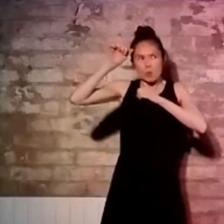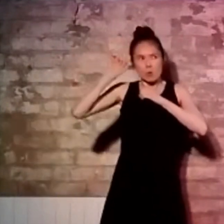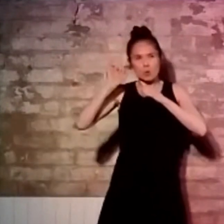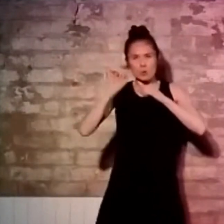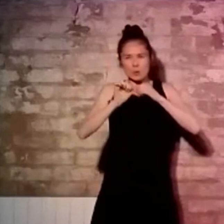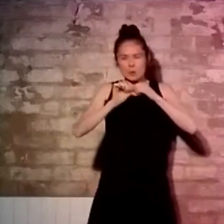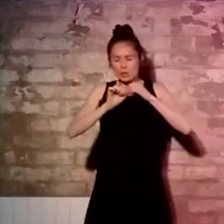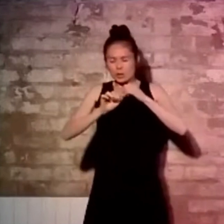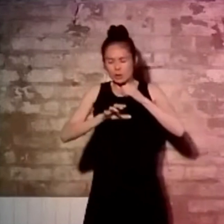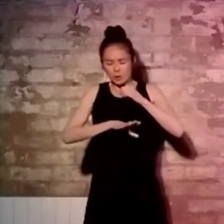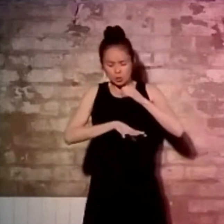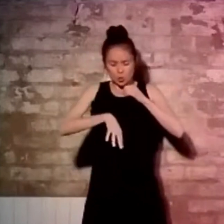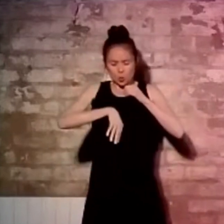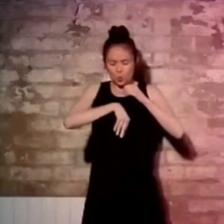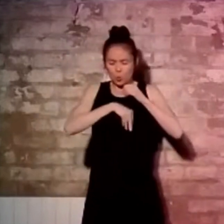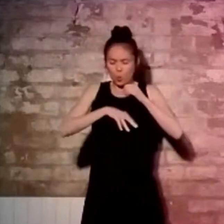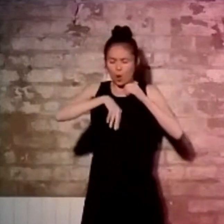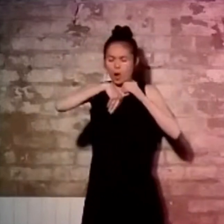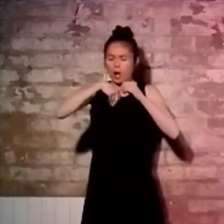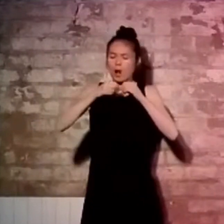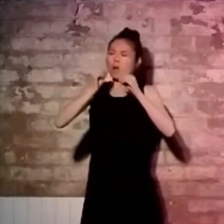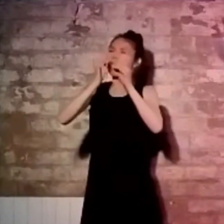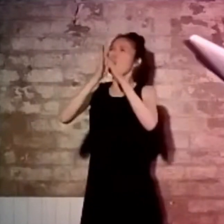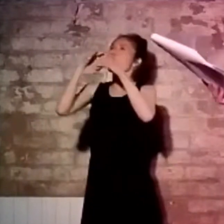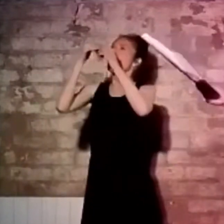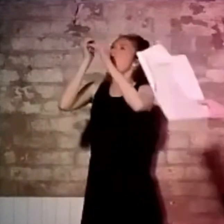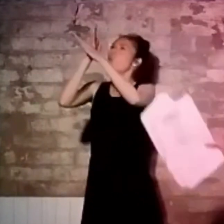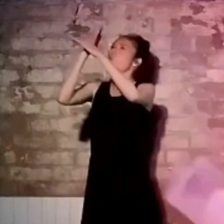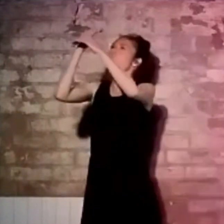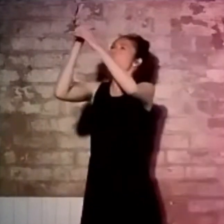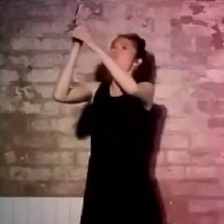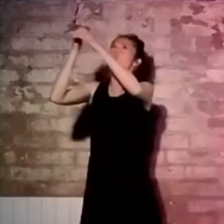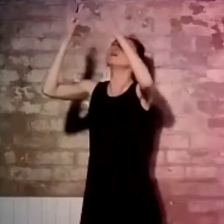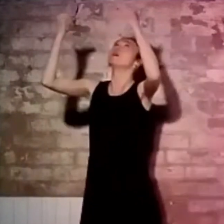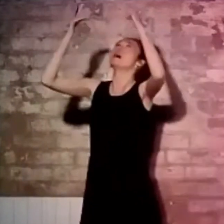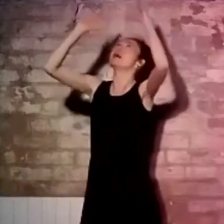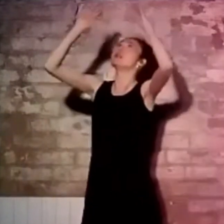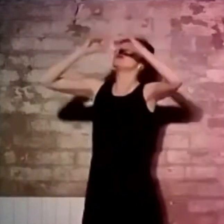Hector's great spirit flew: answer me, heavens!